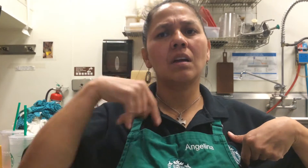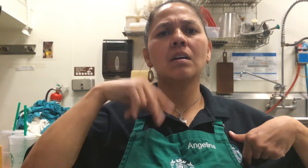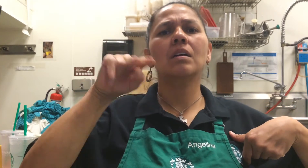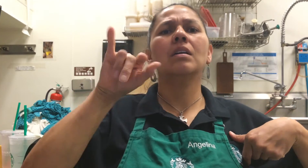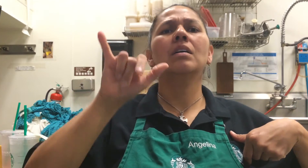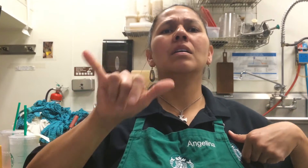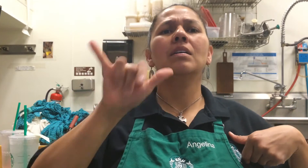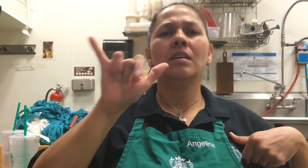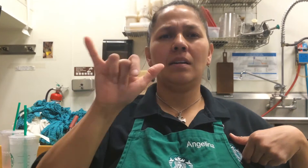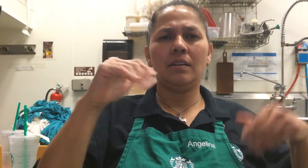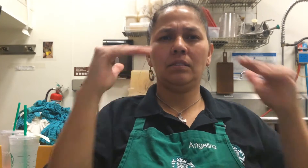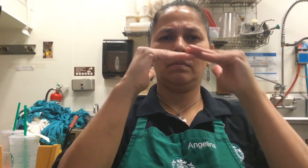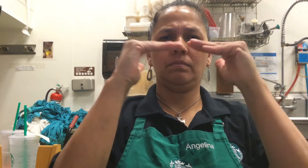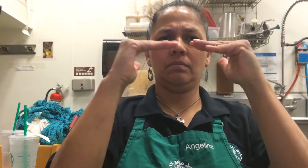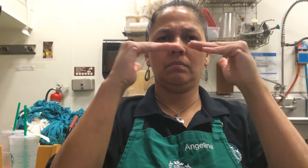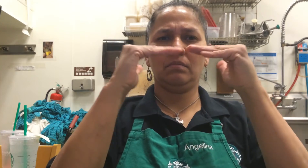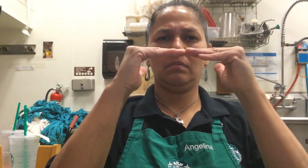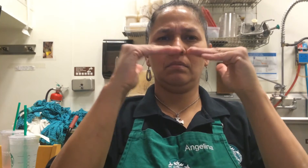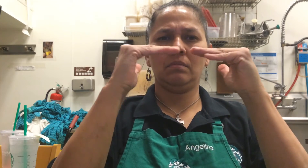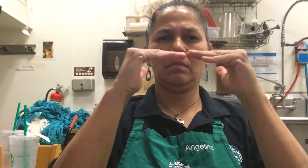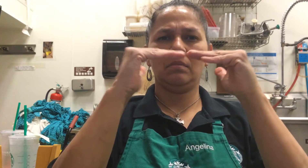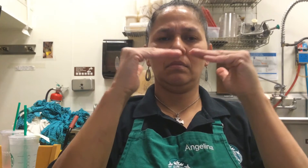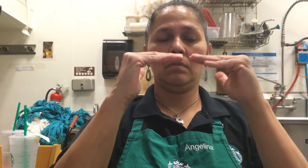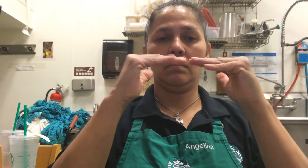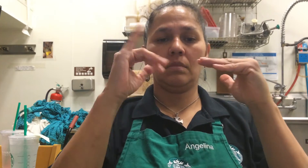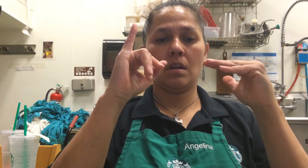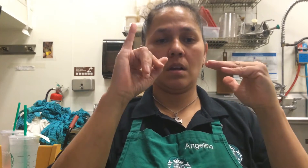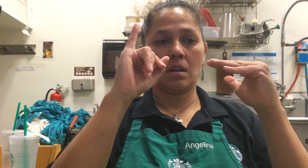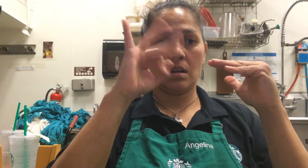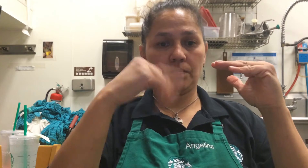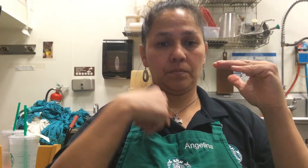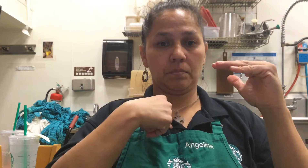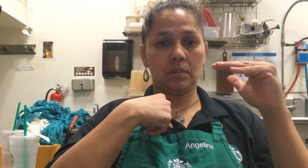I got the impression that we all are equal.